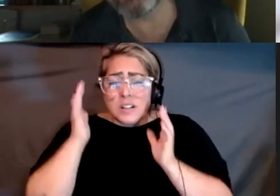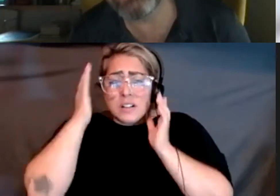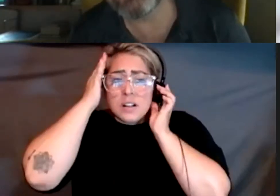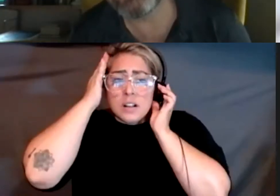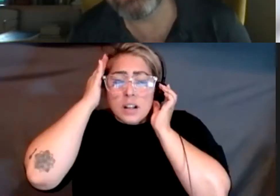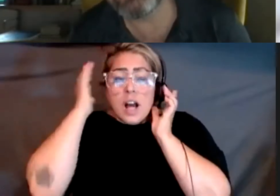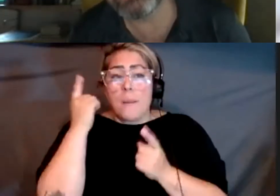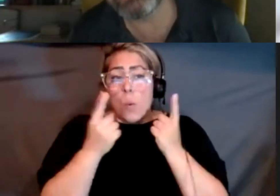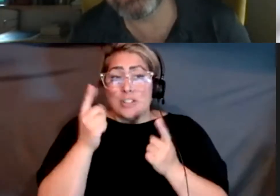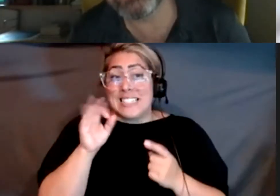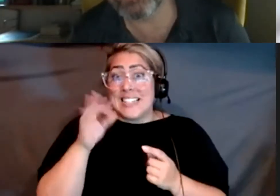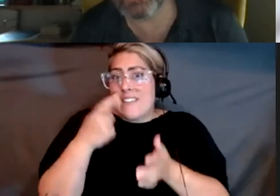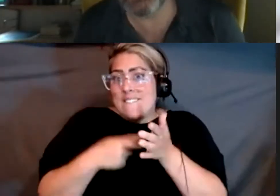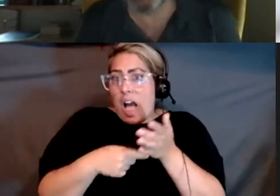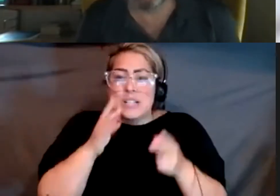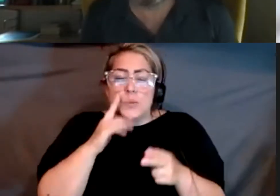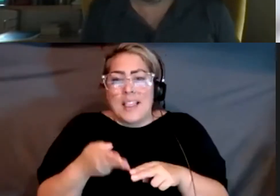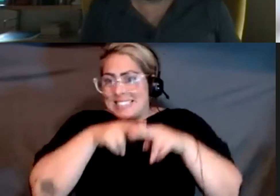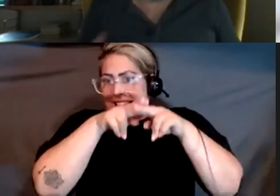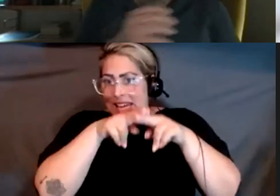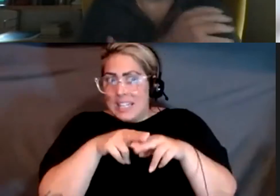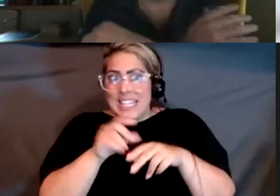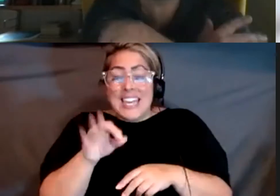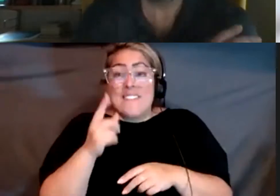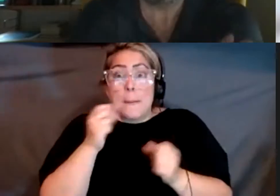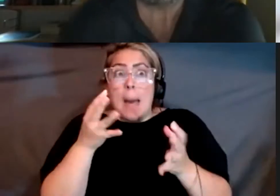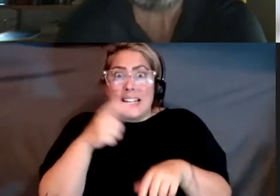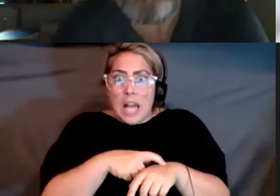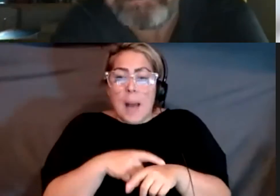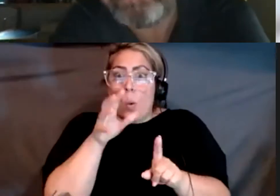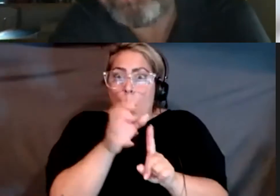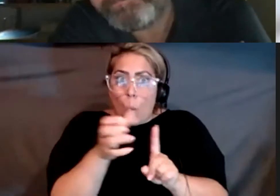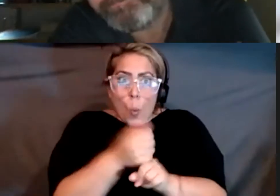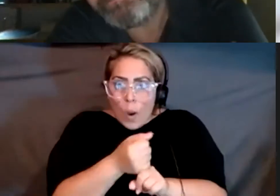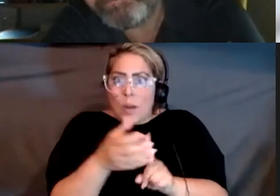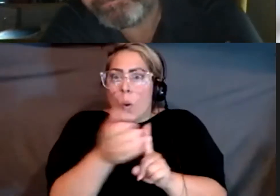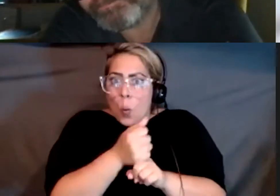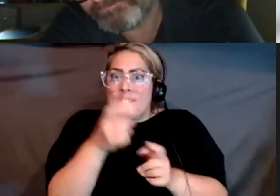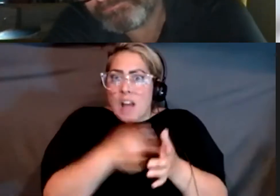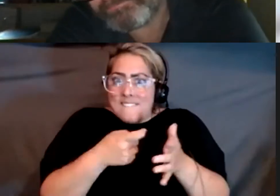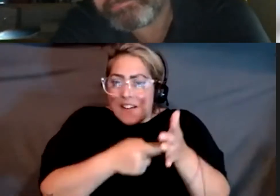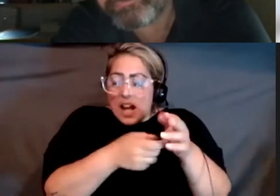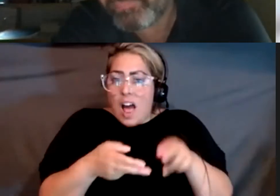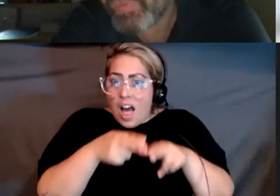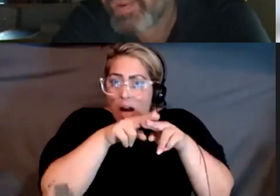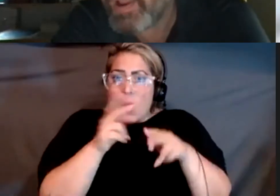escalate. If they can be shut down. What is a mechanism for dealing with this. GONZALO: You know